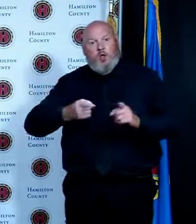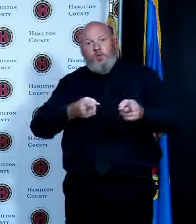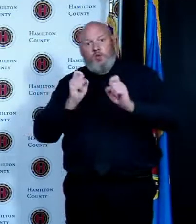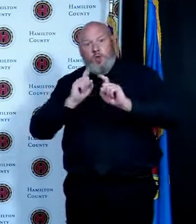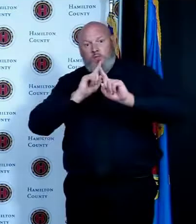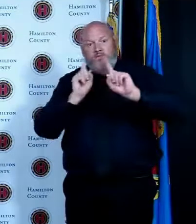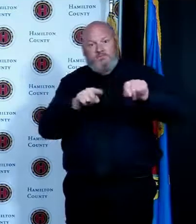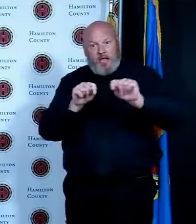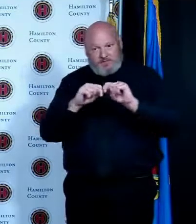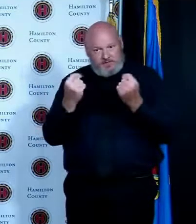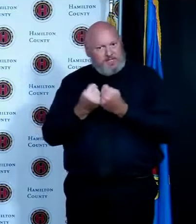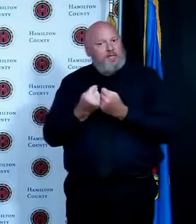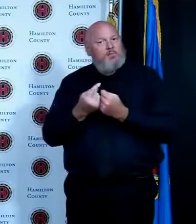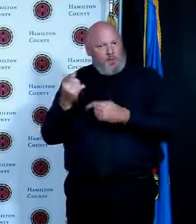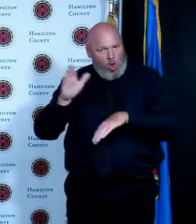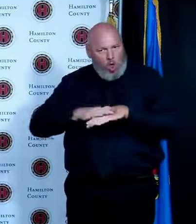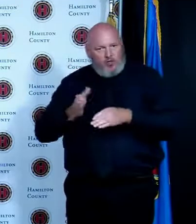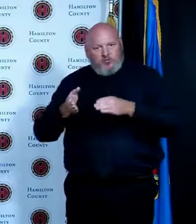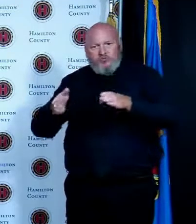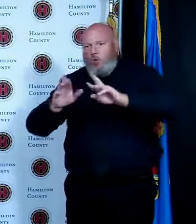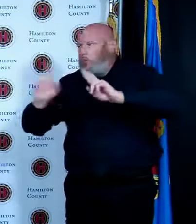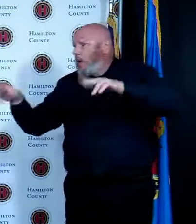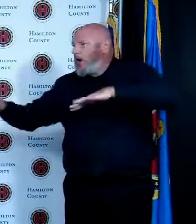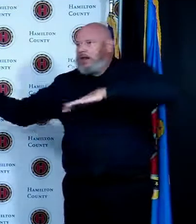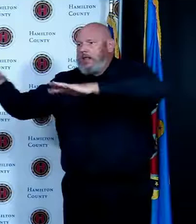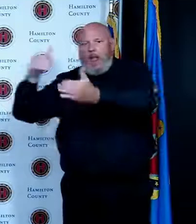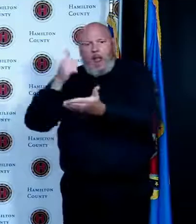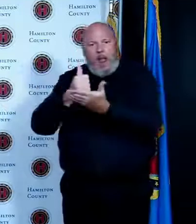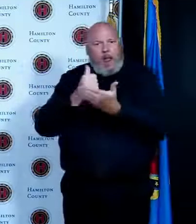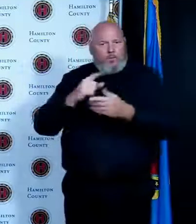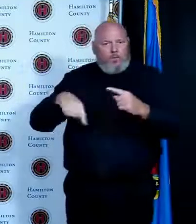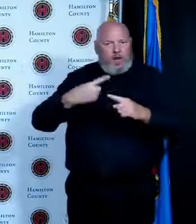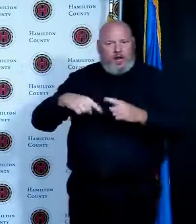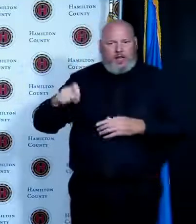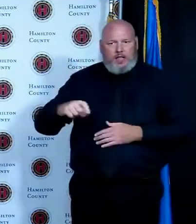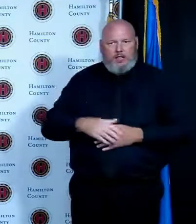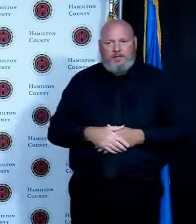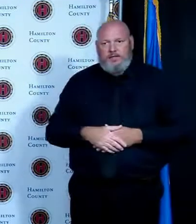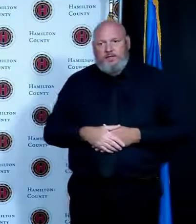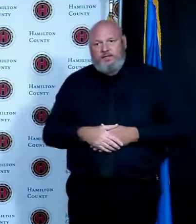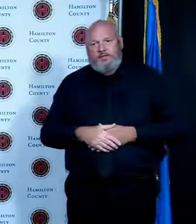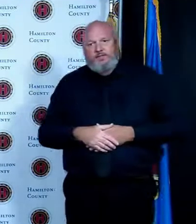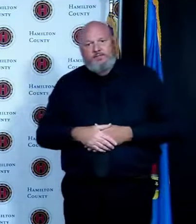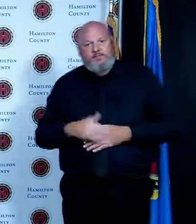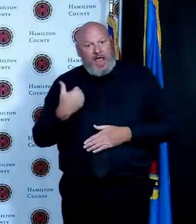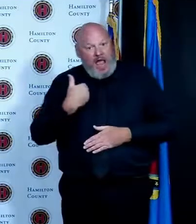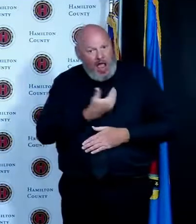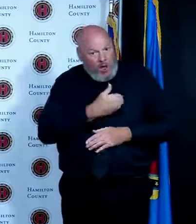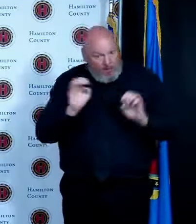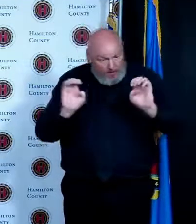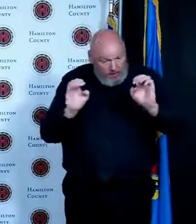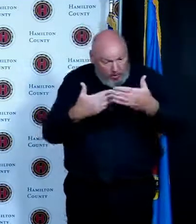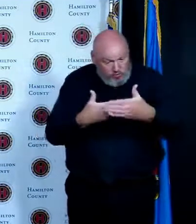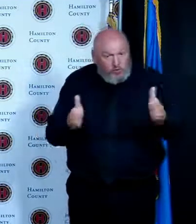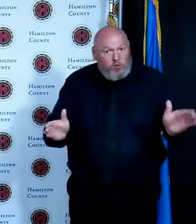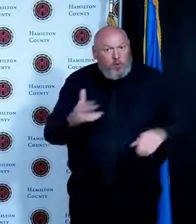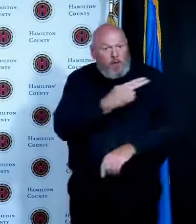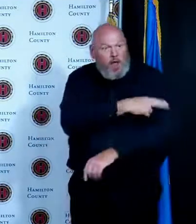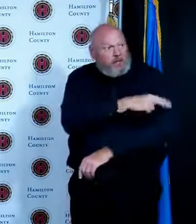to try to understand that because we are losing folks to addiction right now in numbers that we haven't seen in a while and it's very concerning